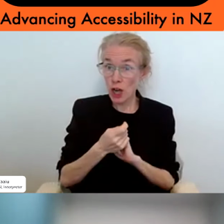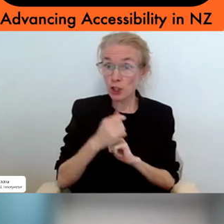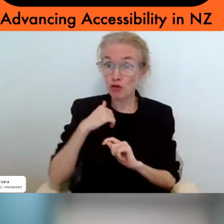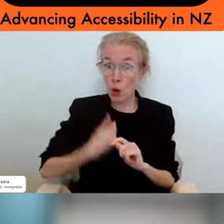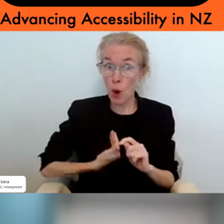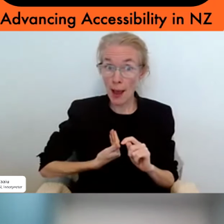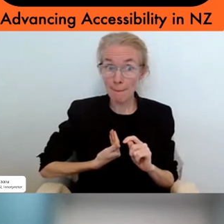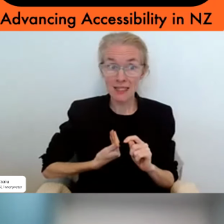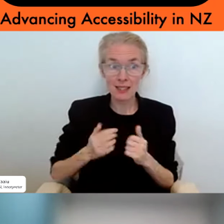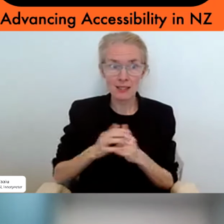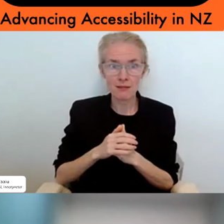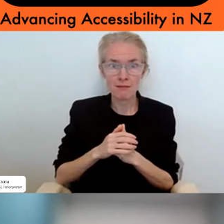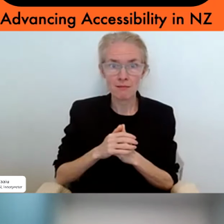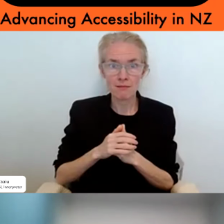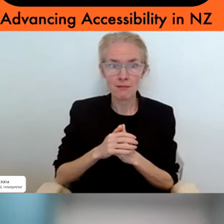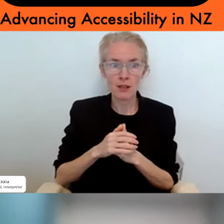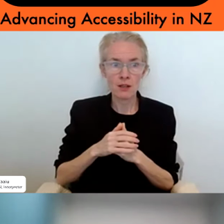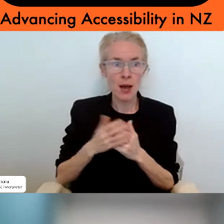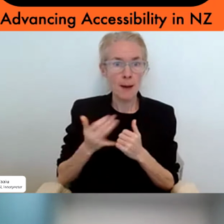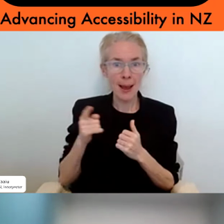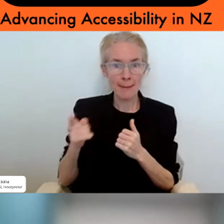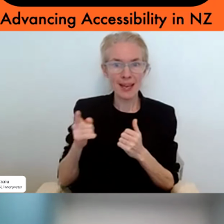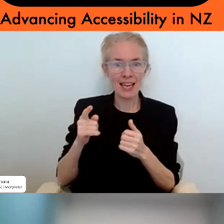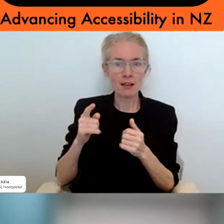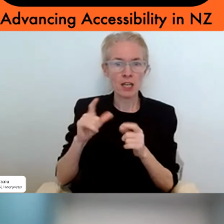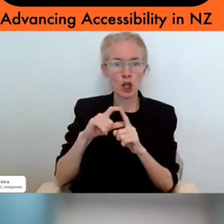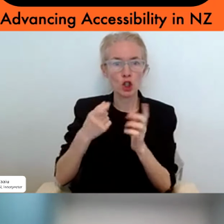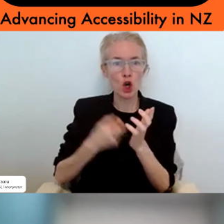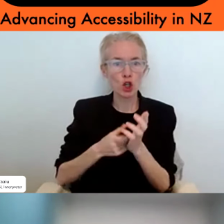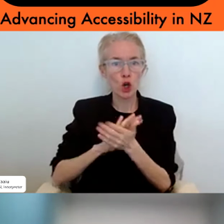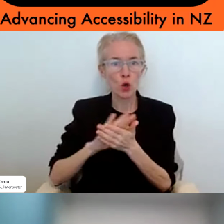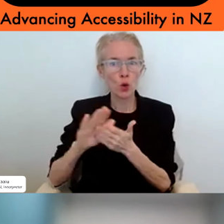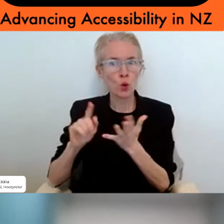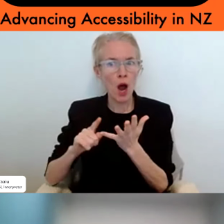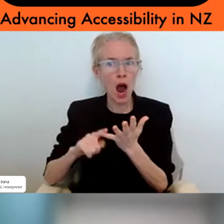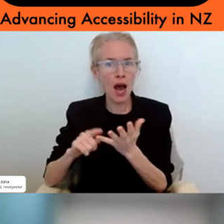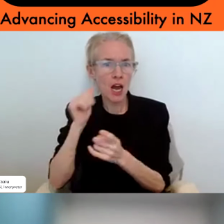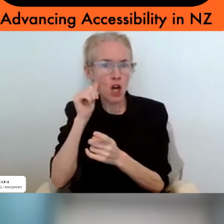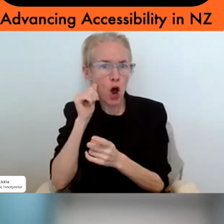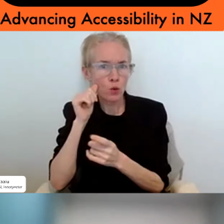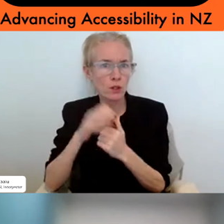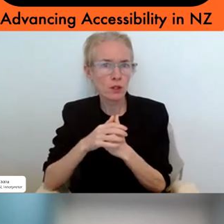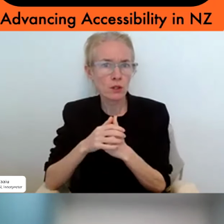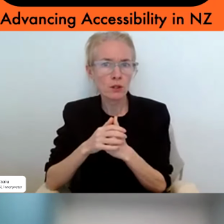isn't an answer. Any thoughts? Sally, maybe just we should start